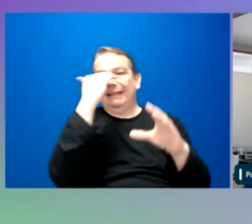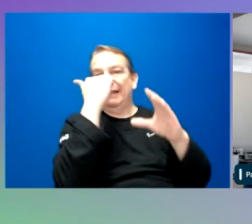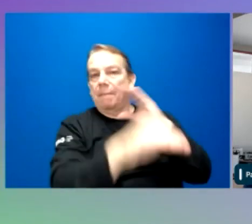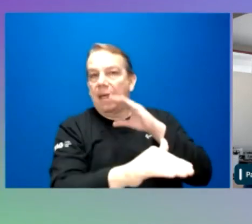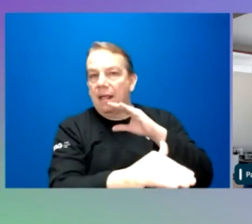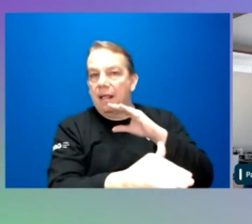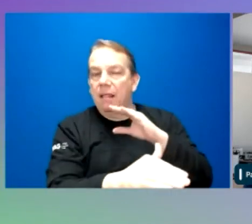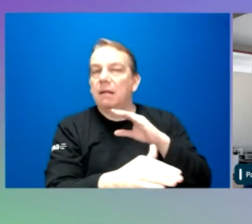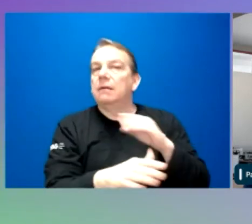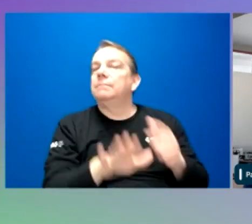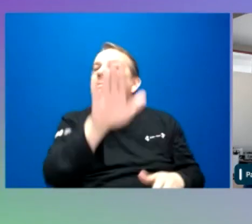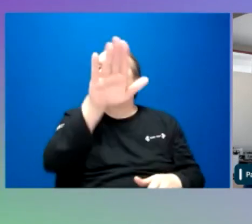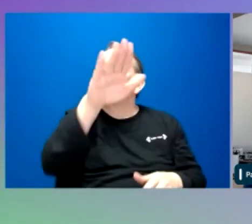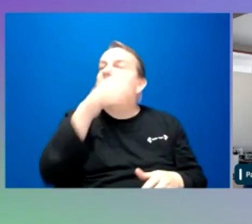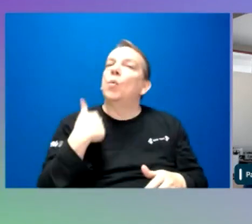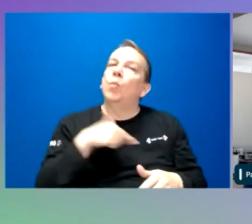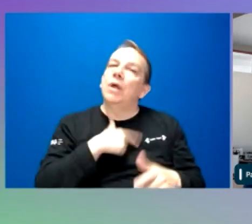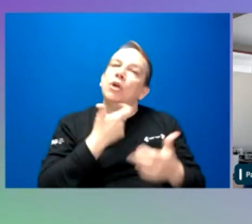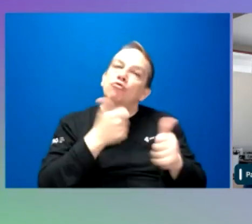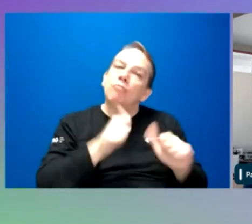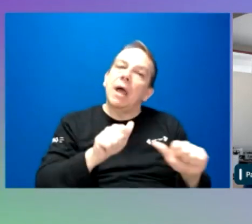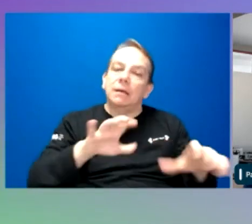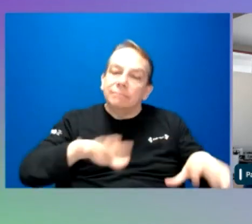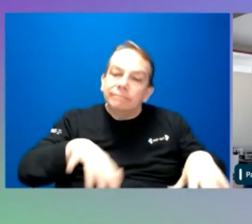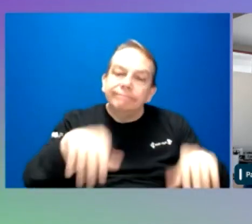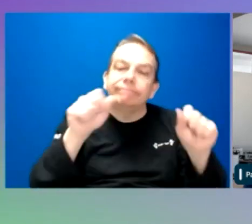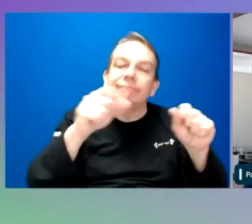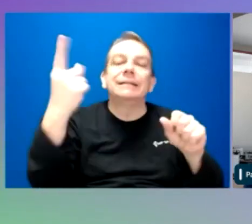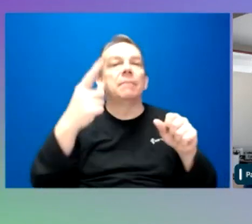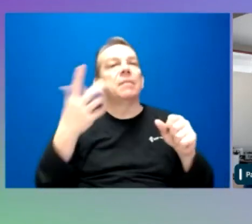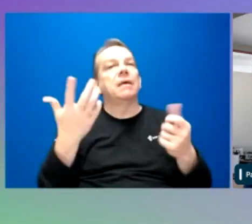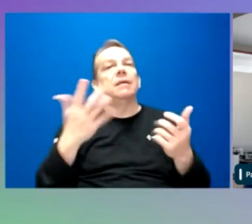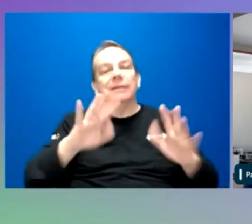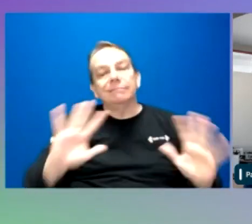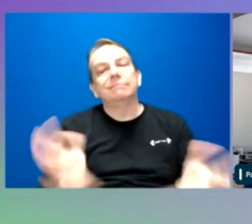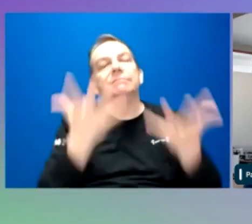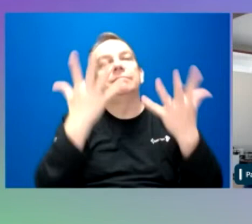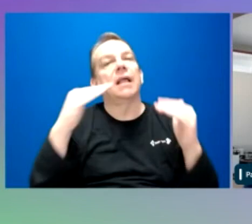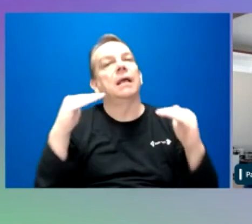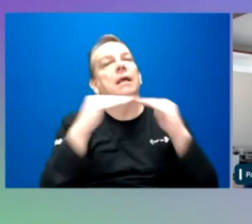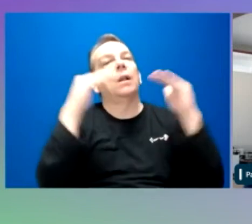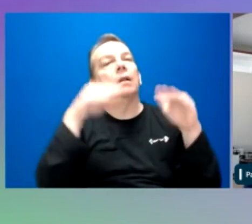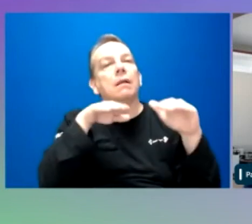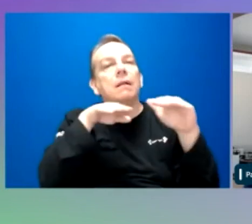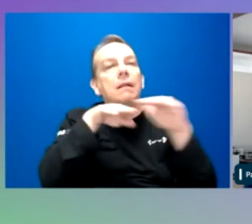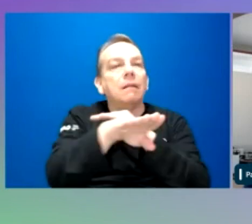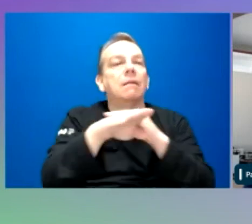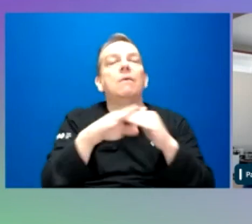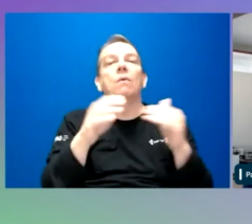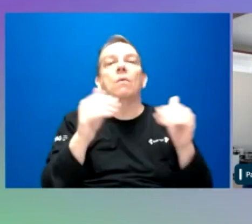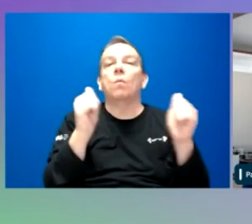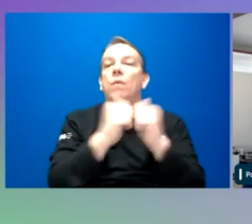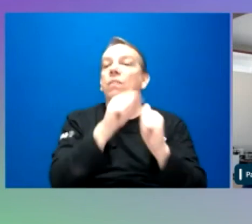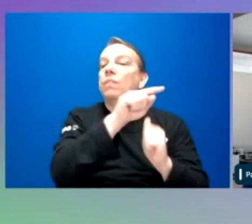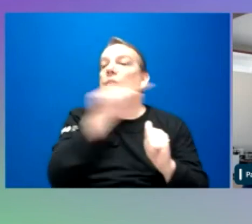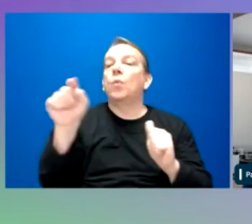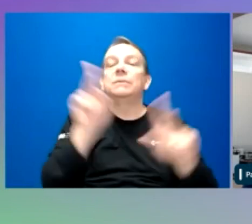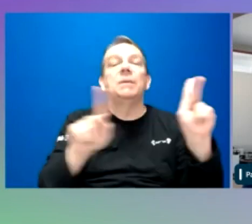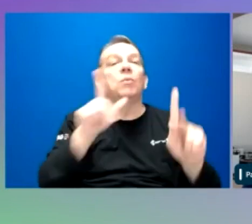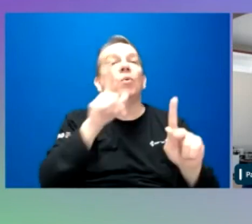of people who are disabled. Yeah just thought maybe the CEO might like to know. And the end of story. Don't say can you ask